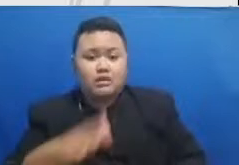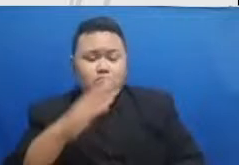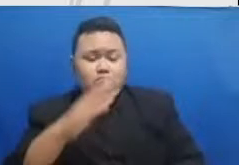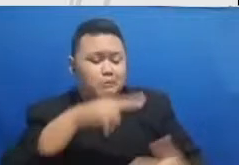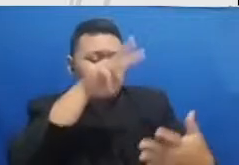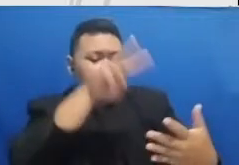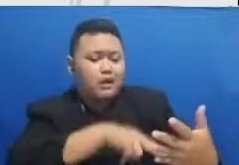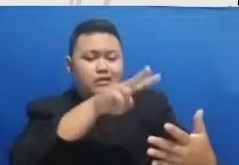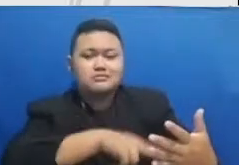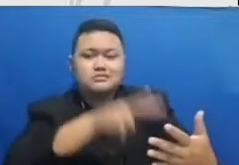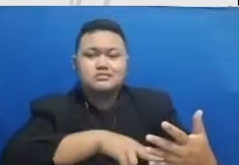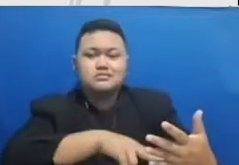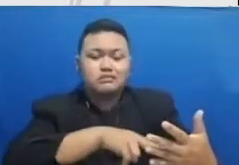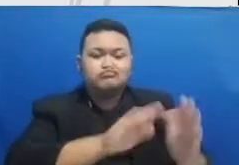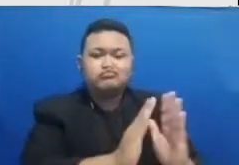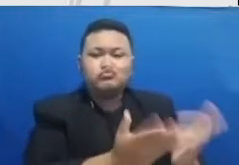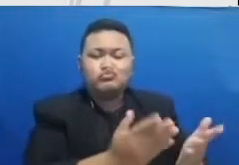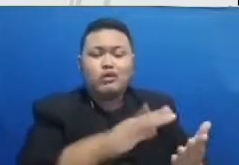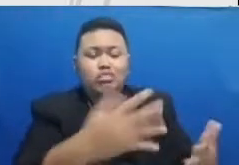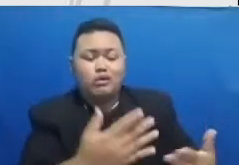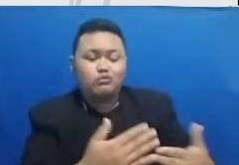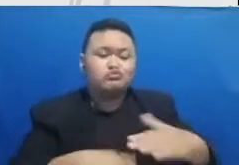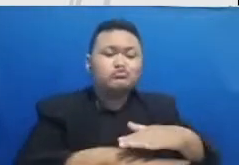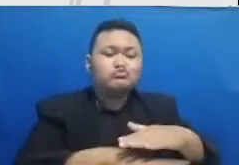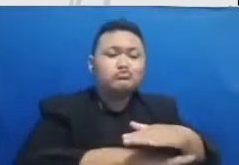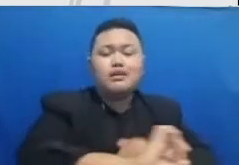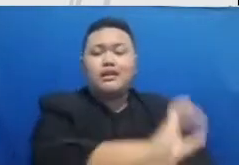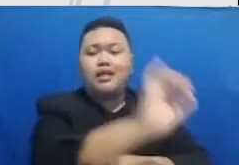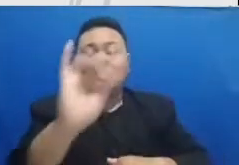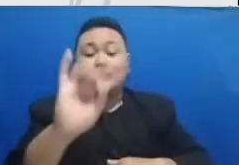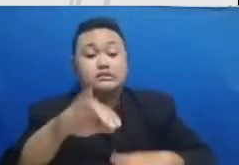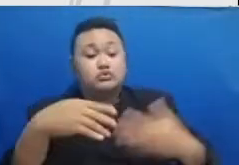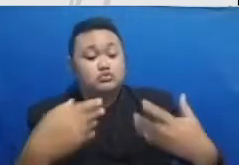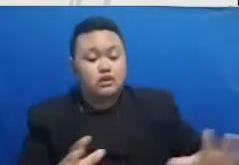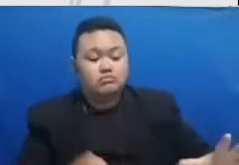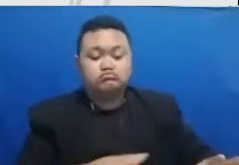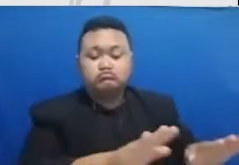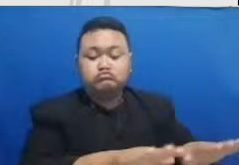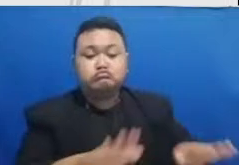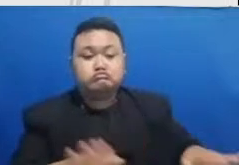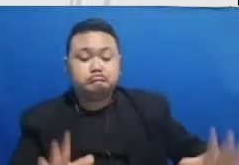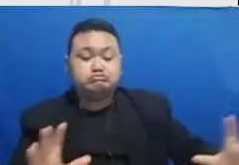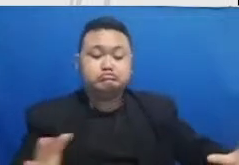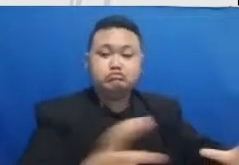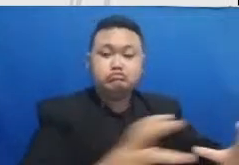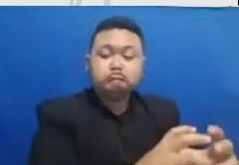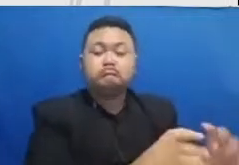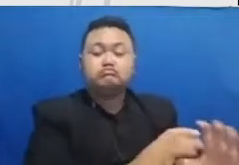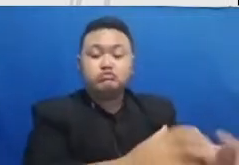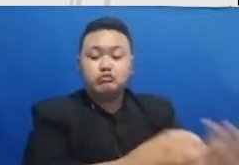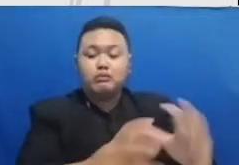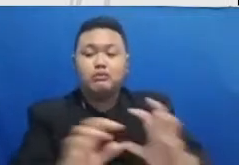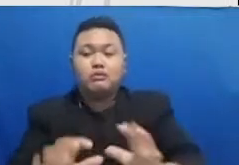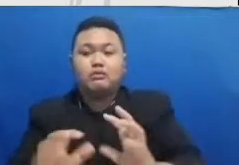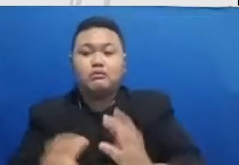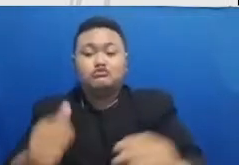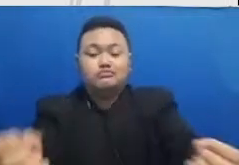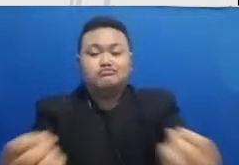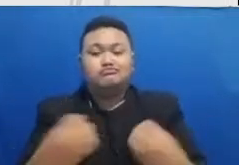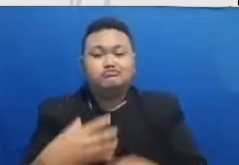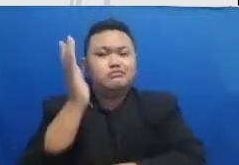an idea. Hi Naff, the video meeting can still be used for